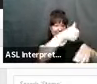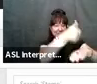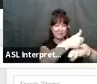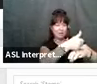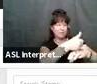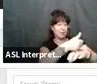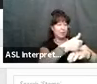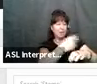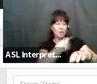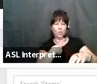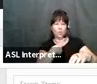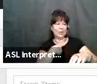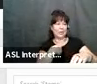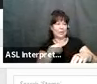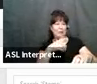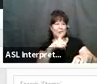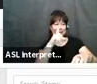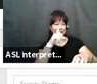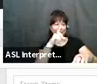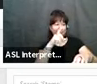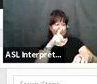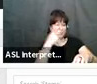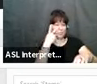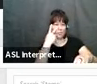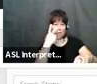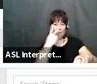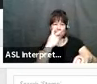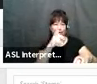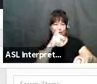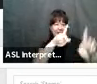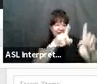to the state and said, we really need another one. We're one of the few counties in